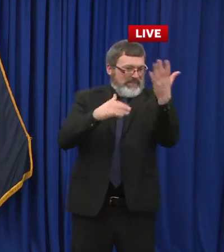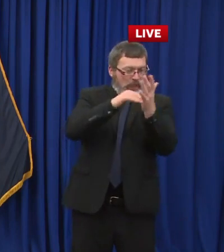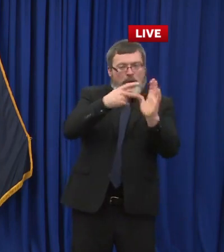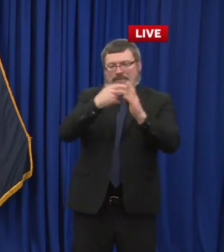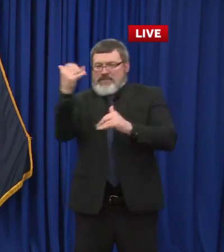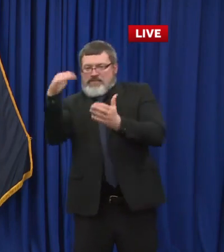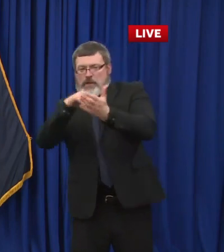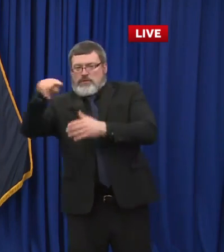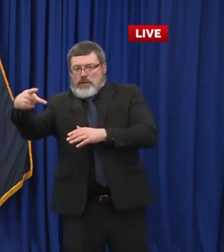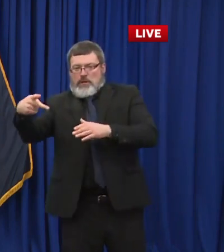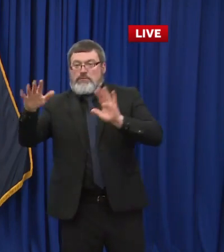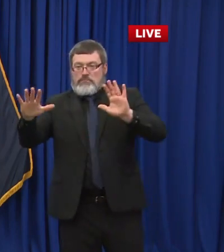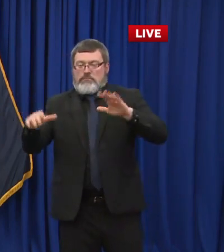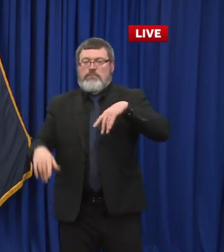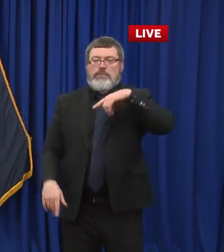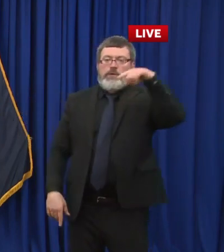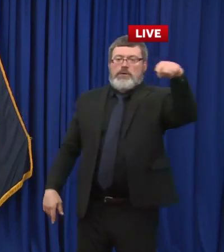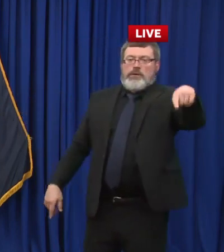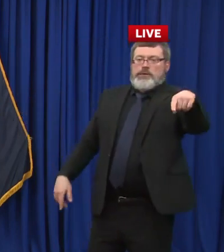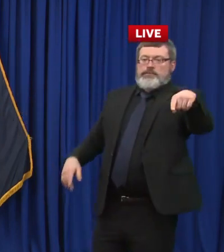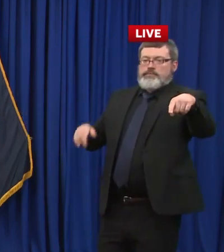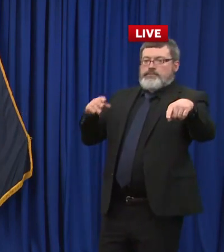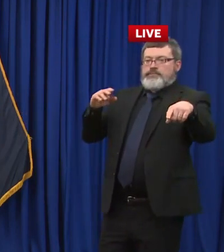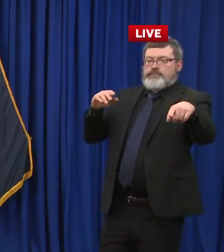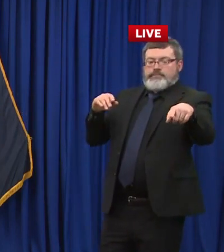WE WILL ALWAYS HAVE IT AS PART OF OUR MIX.